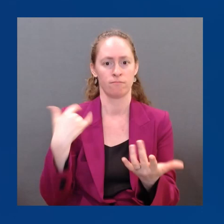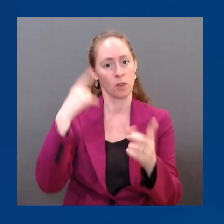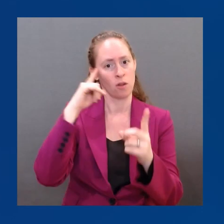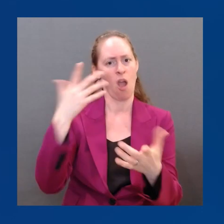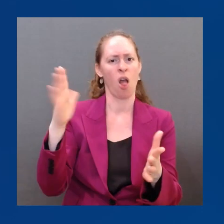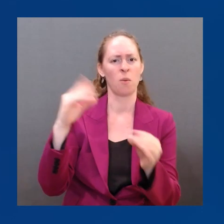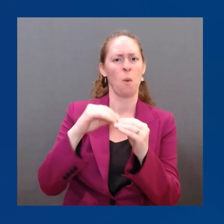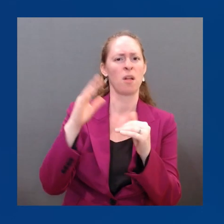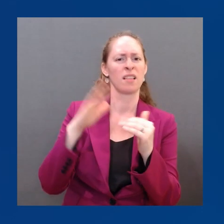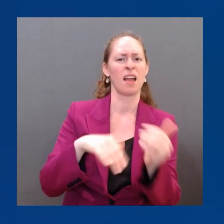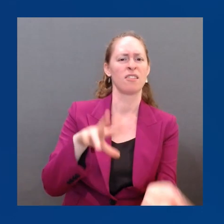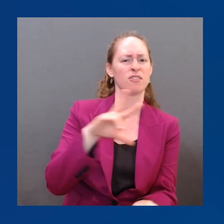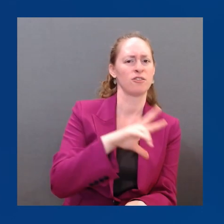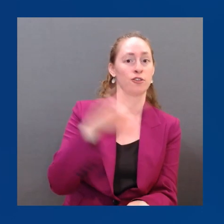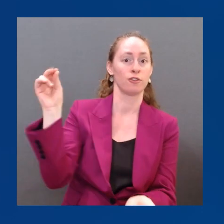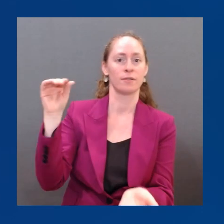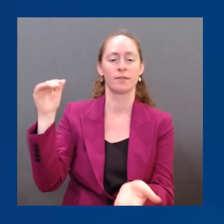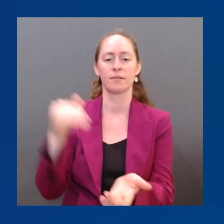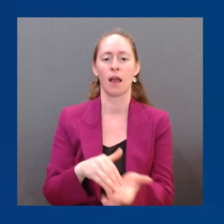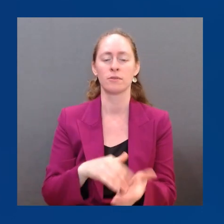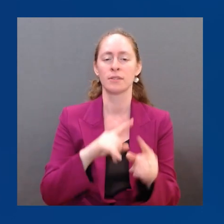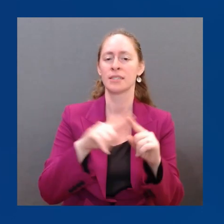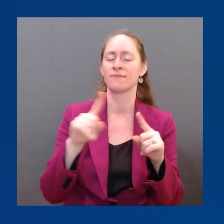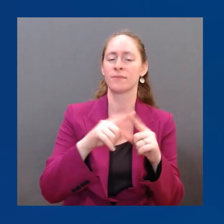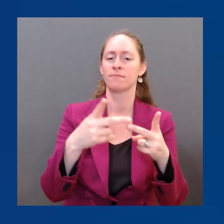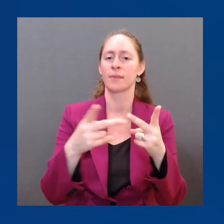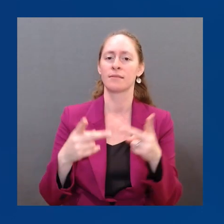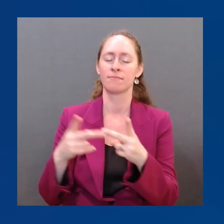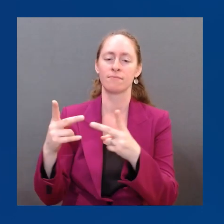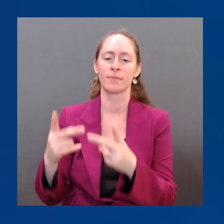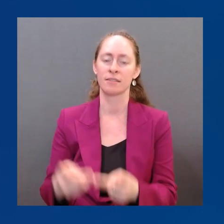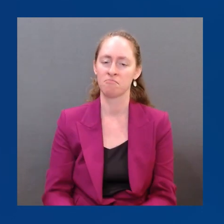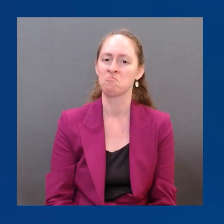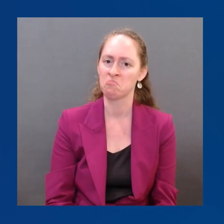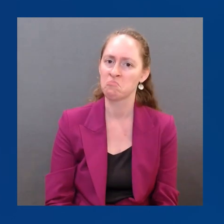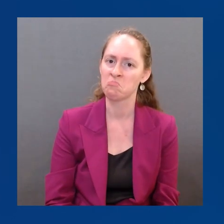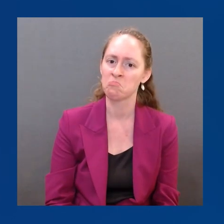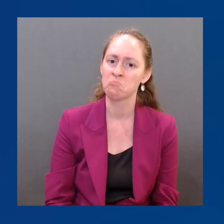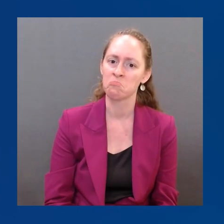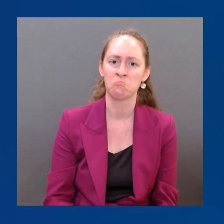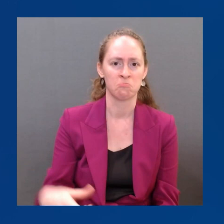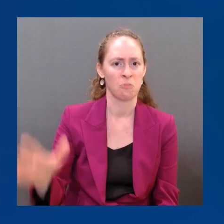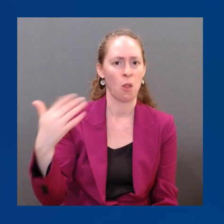This has been four weeks of work. We're going to keep going, adding more test-to-treat sites, adding more opportunities.